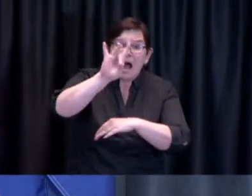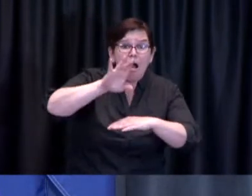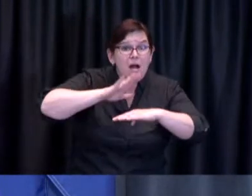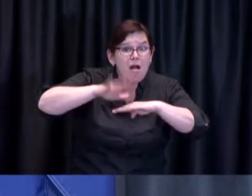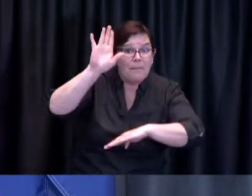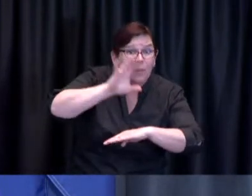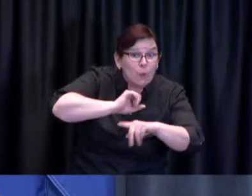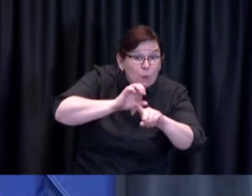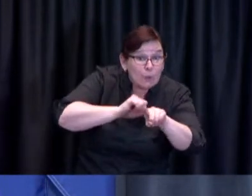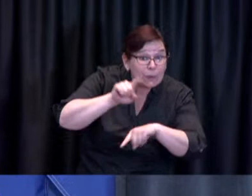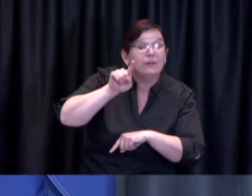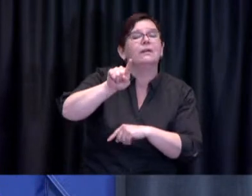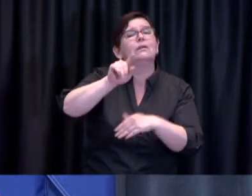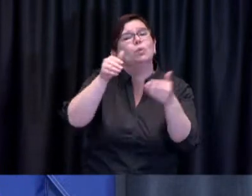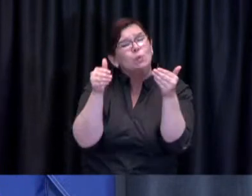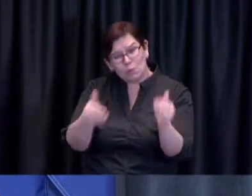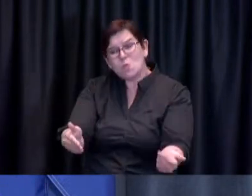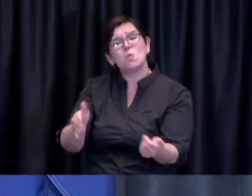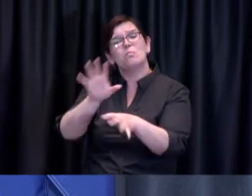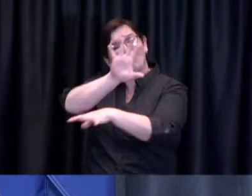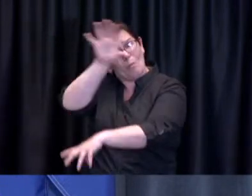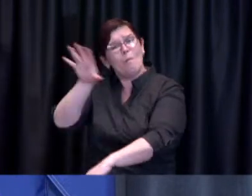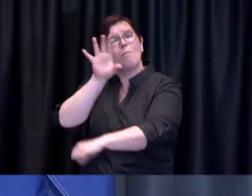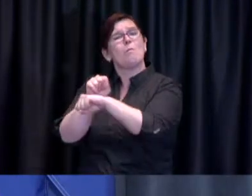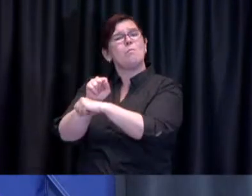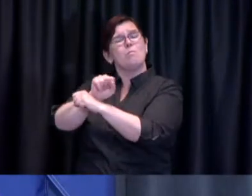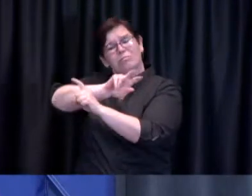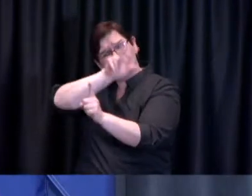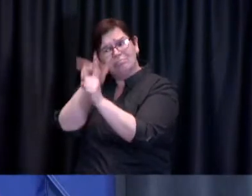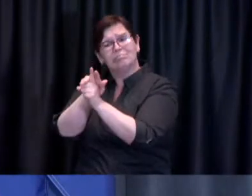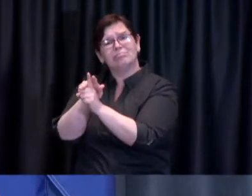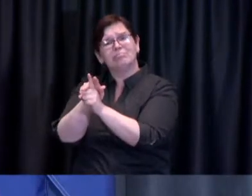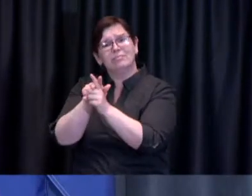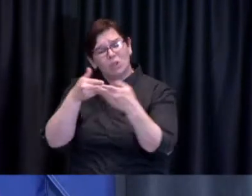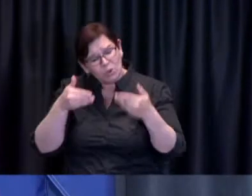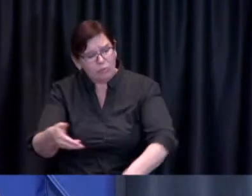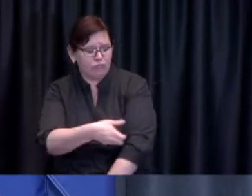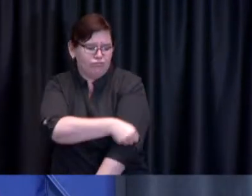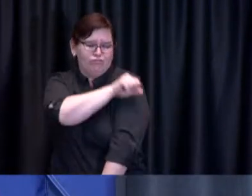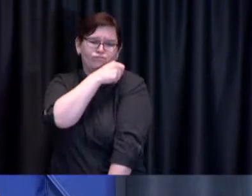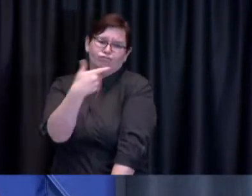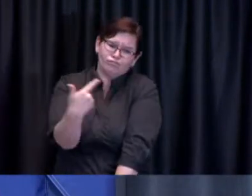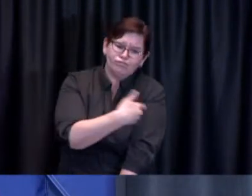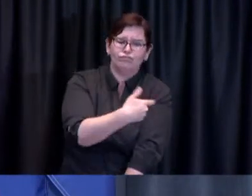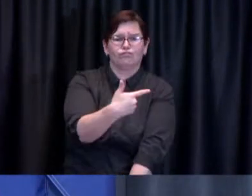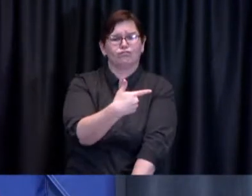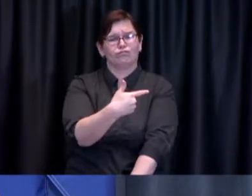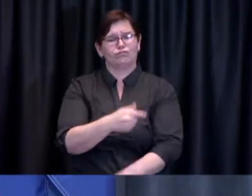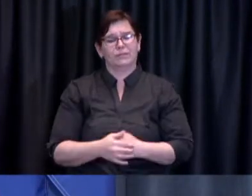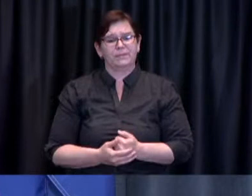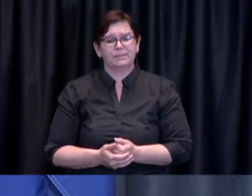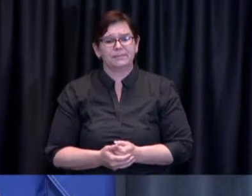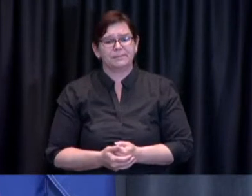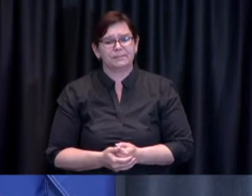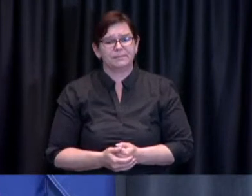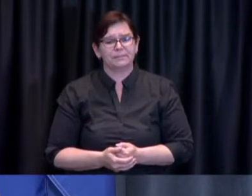vaccinated against COVID-19 as soon as you are able I would also like to provide some clarity